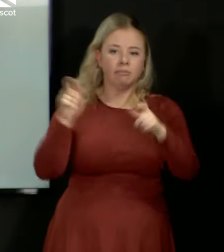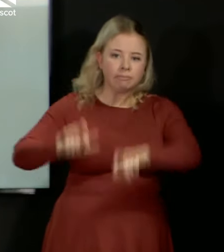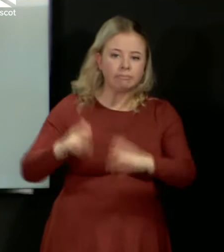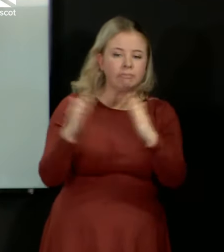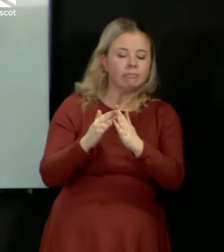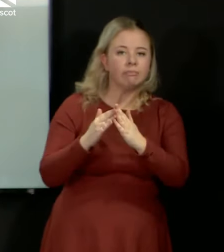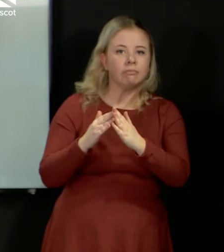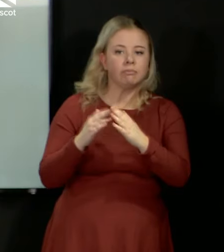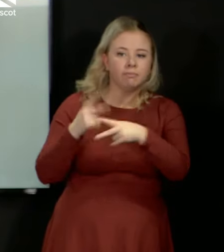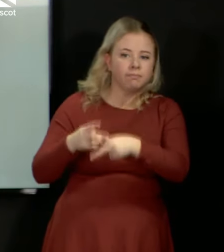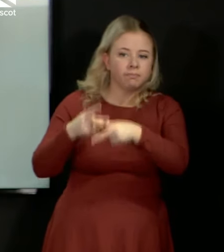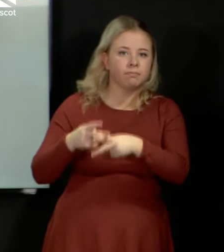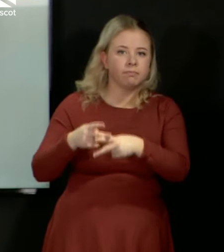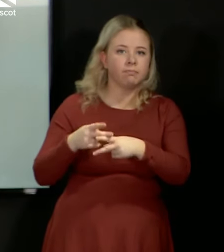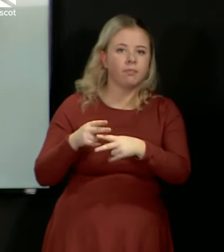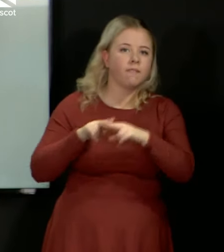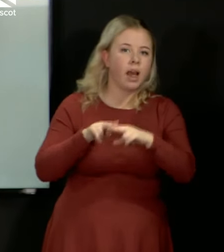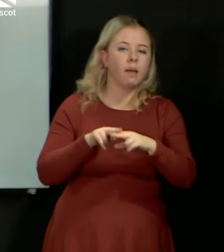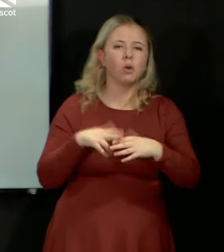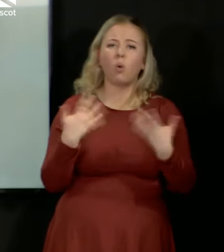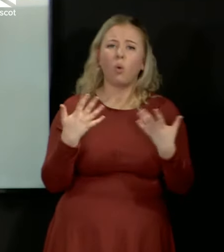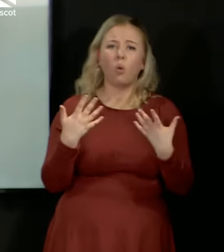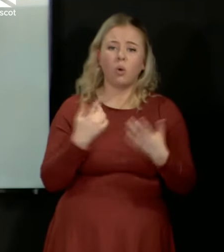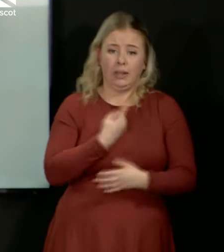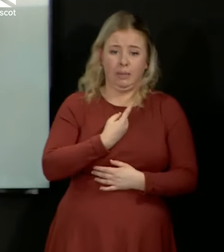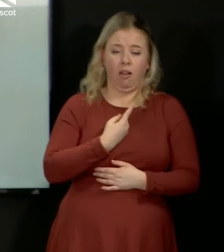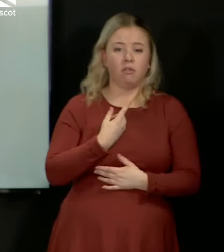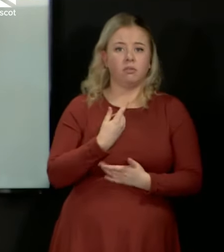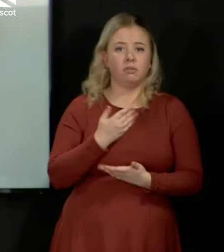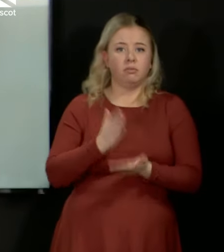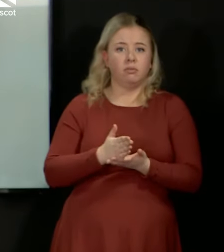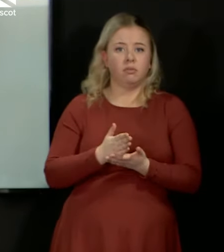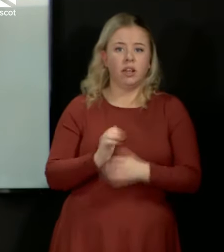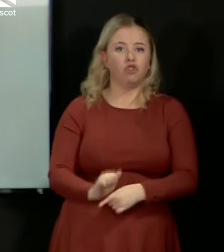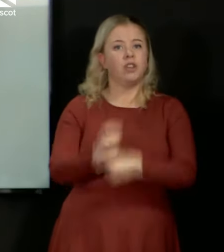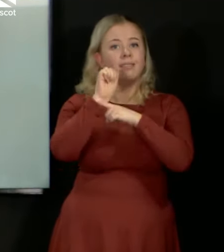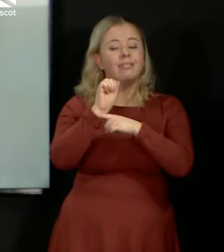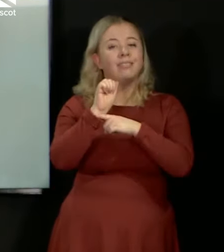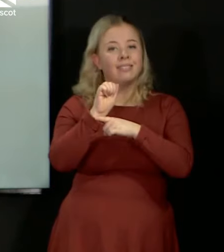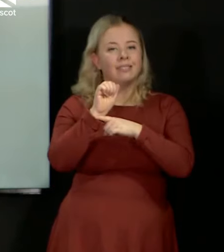to look after a loved one. Or they may themselves be in the shielding category, that category